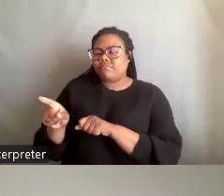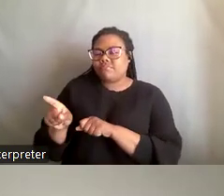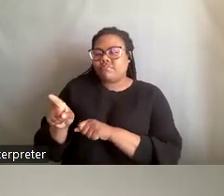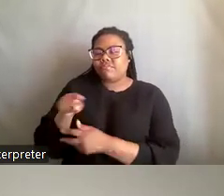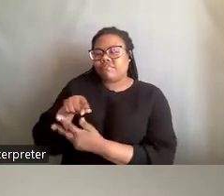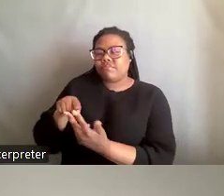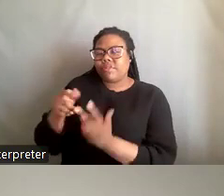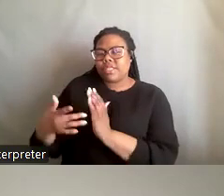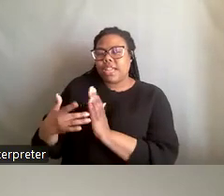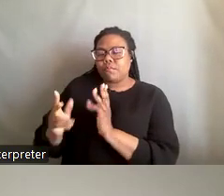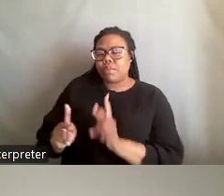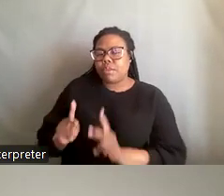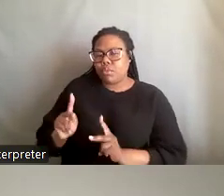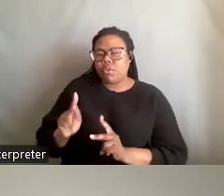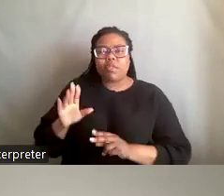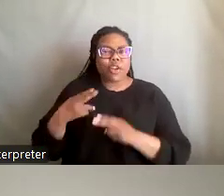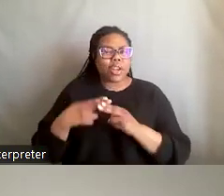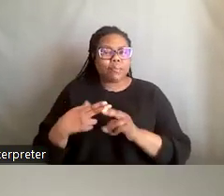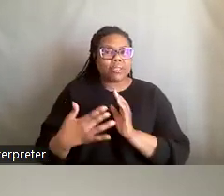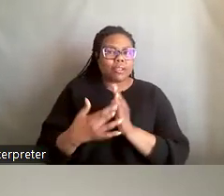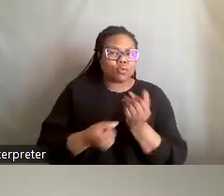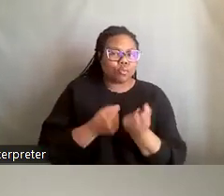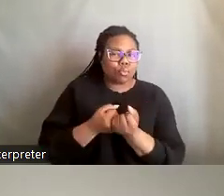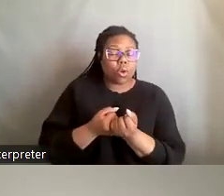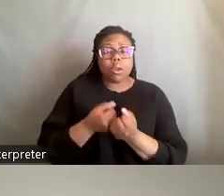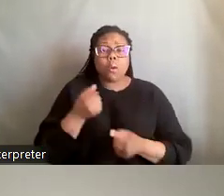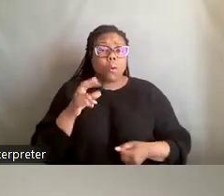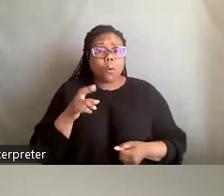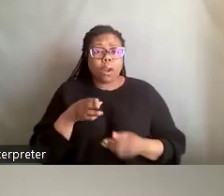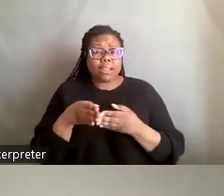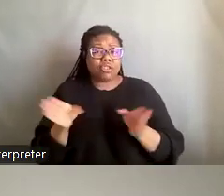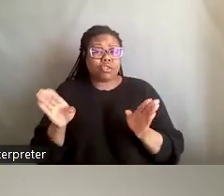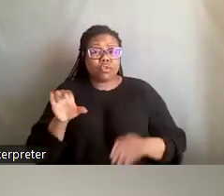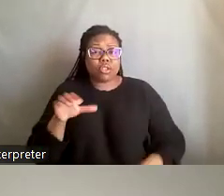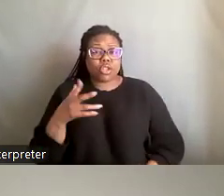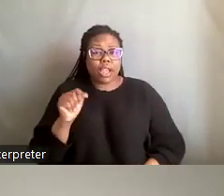note in the chat. Their names will say tech support or just put a general